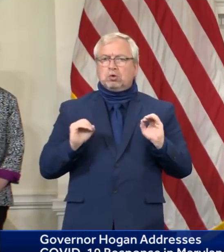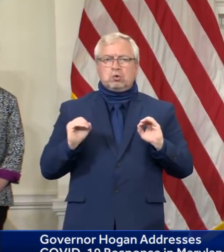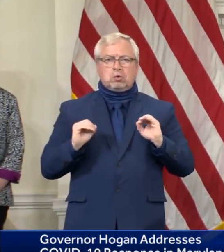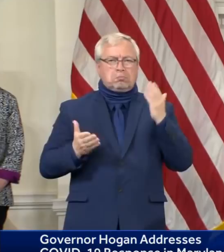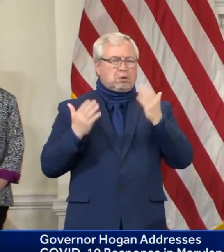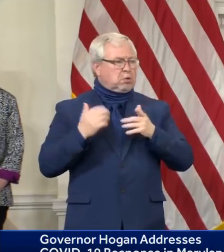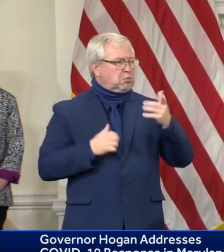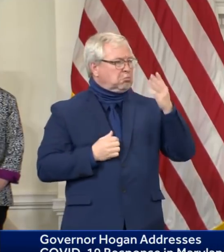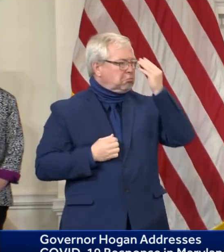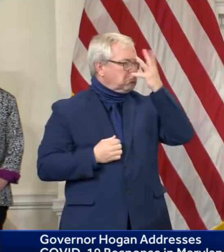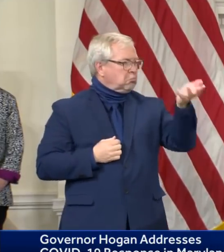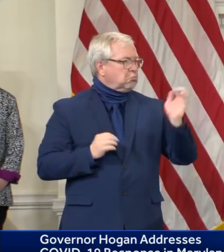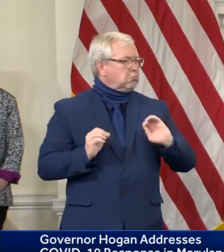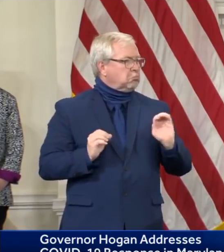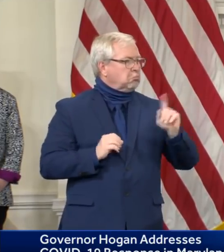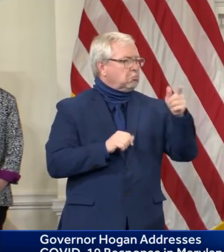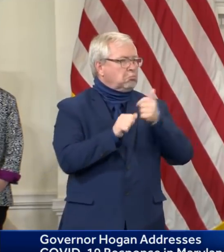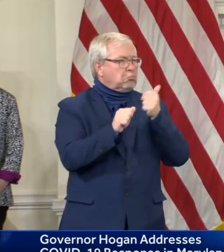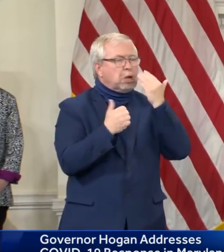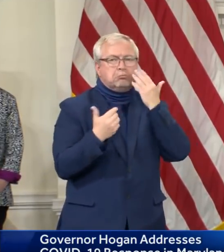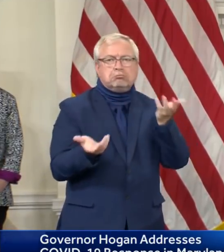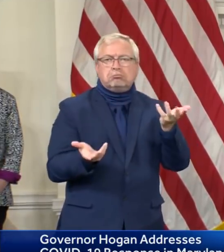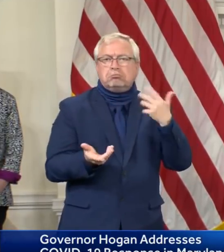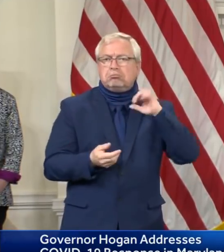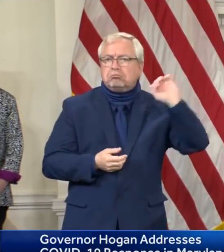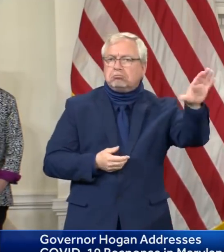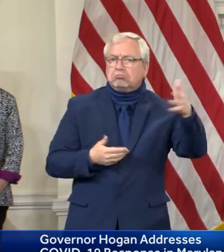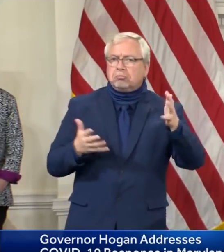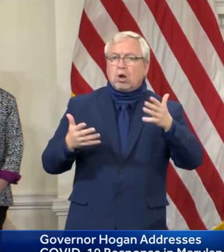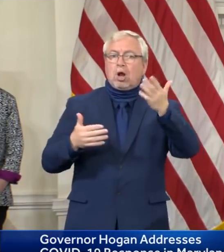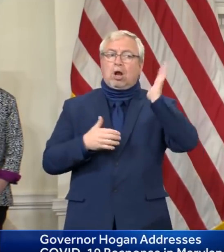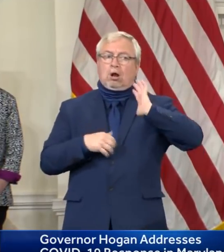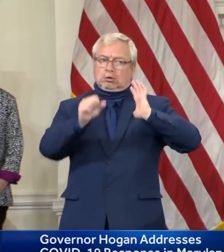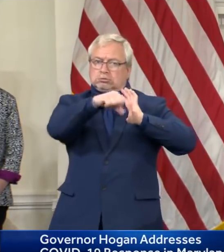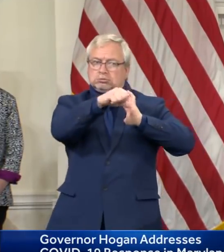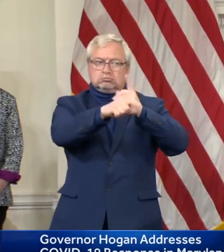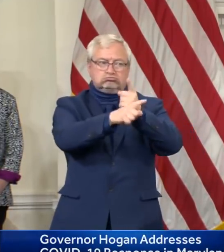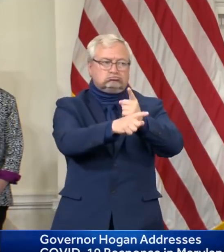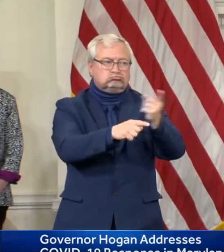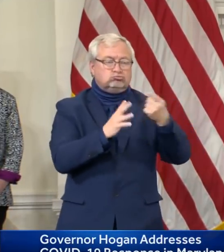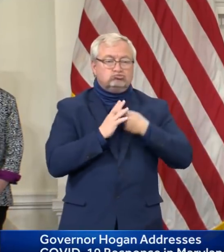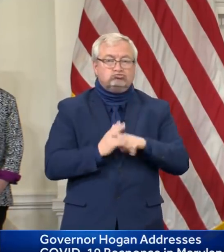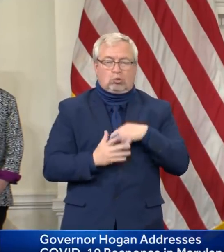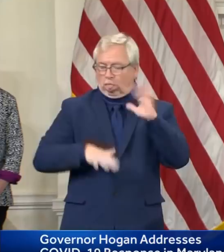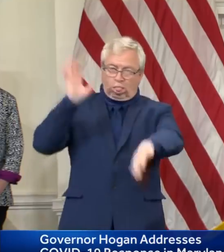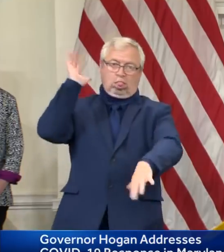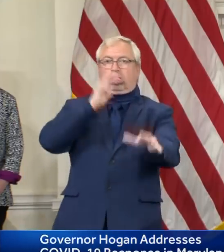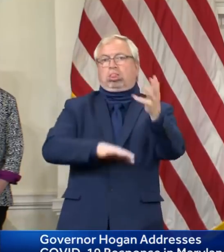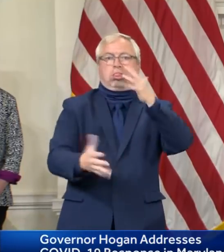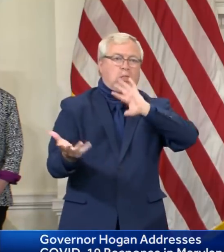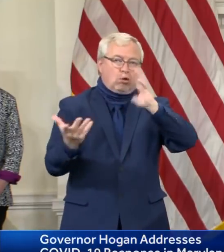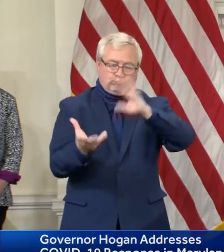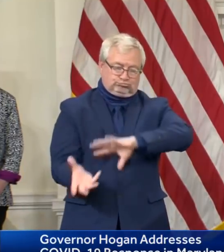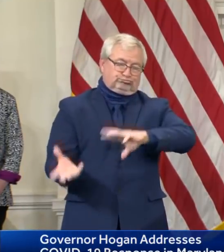THERE HAS BEEN NO WEIGHT SINCE AT LEAST MET -- LAST MONDAY.